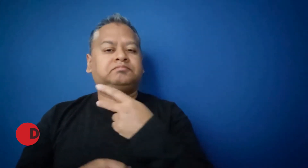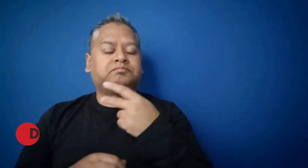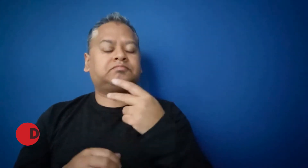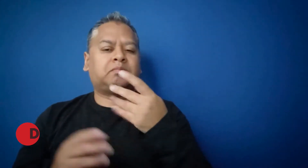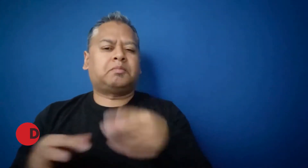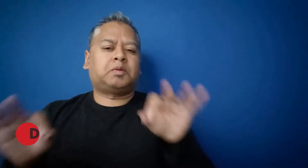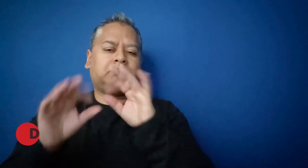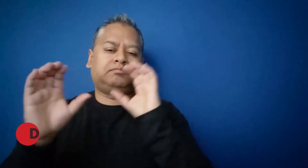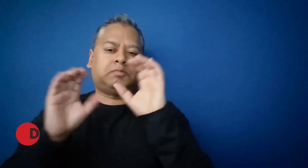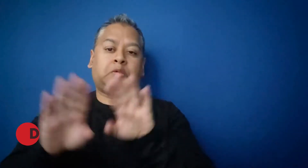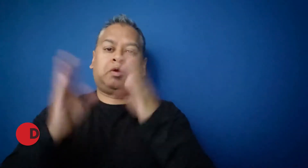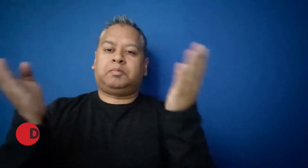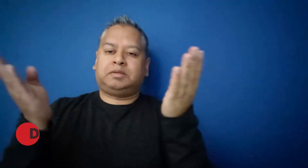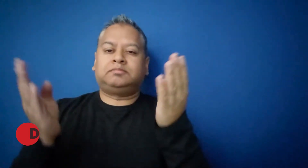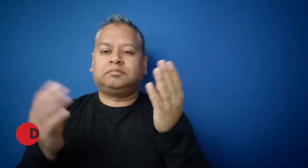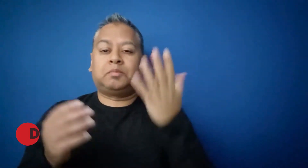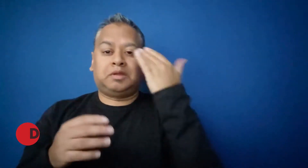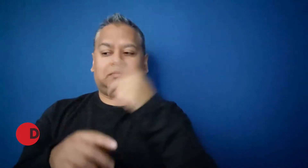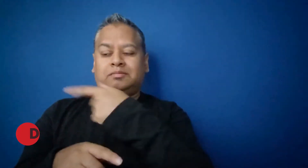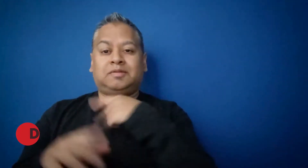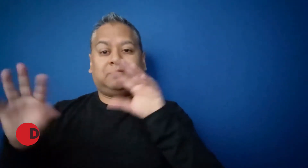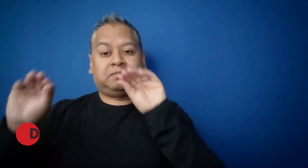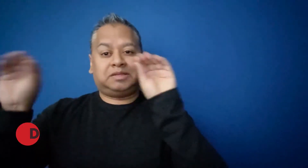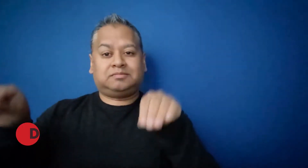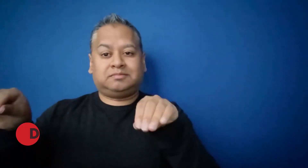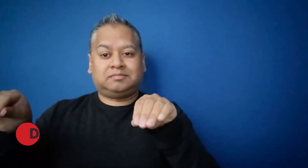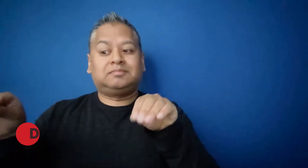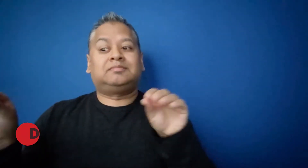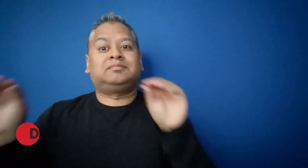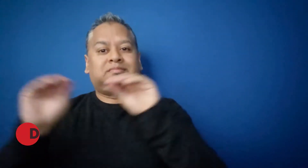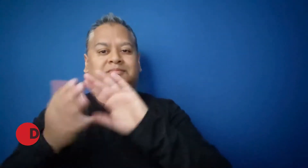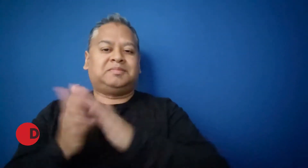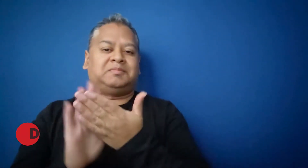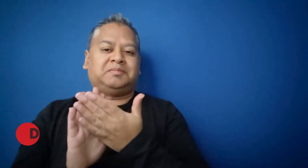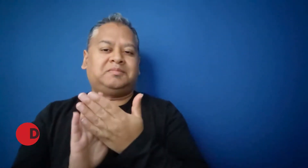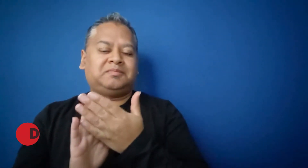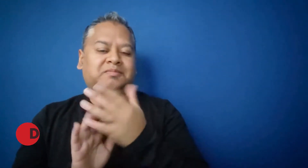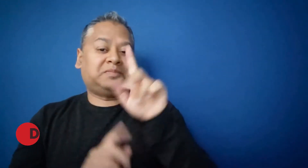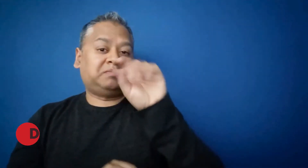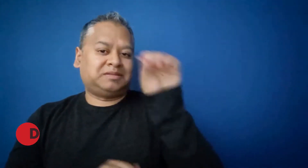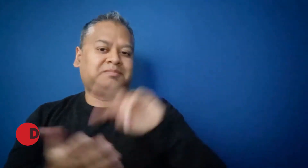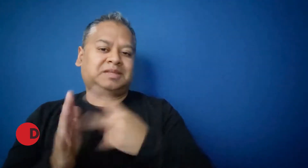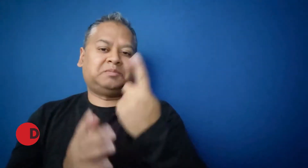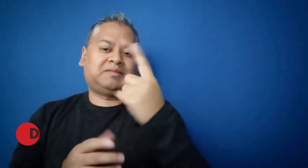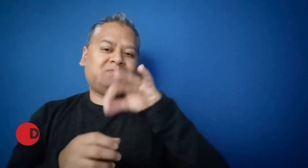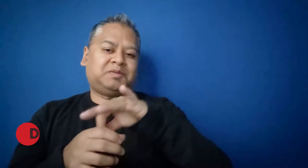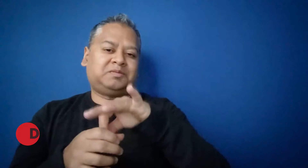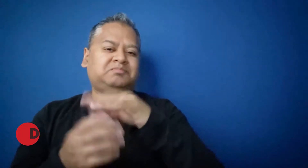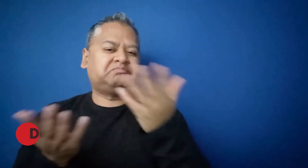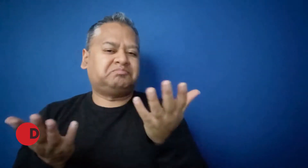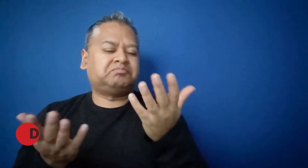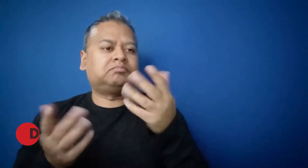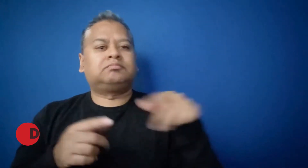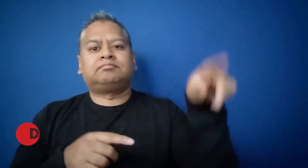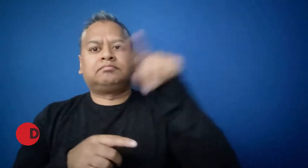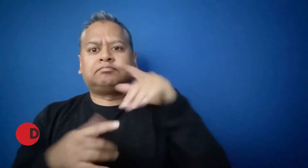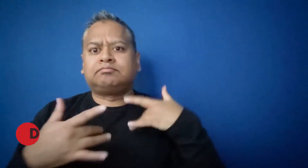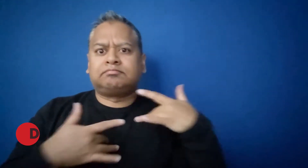It is important to keep communication open as we each have 50% to put together as a 100% vote.